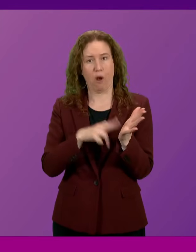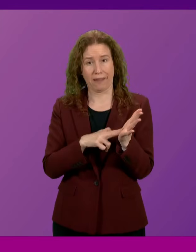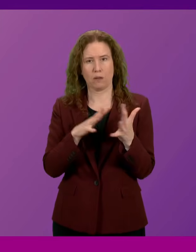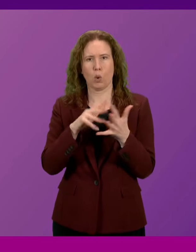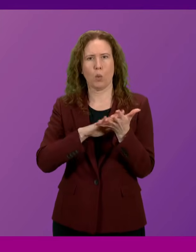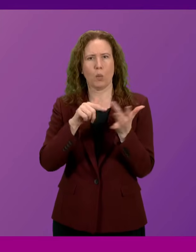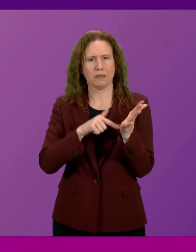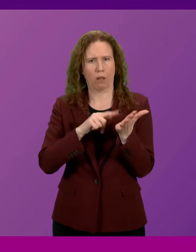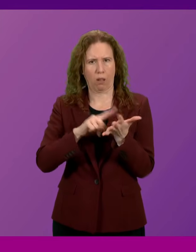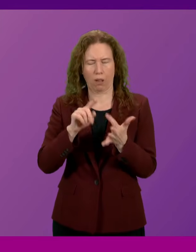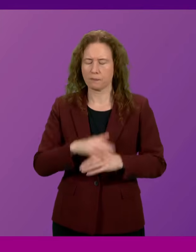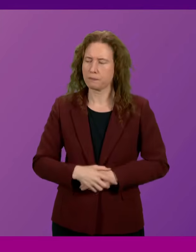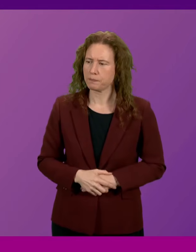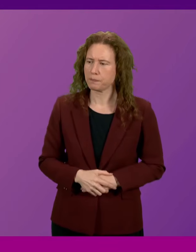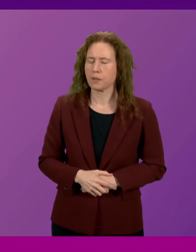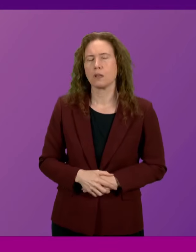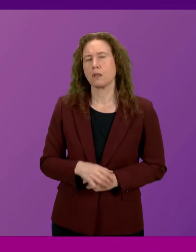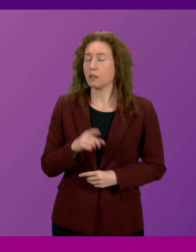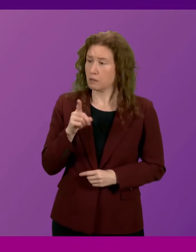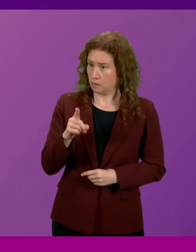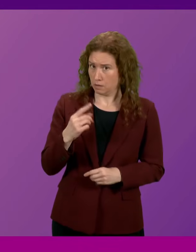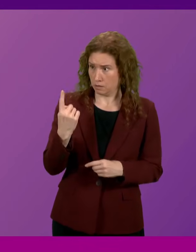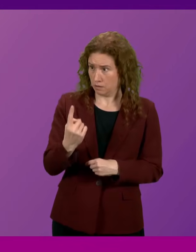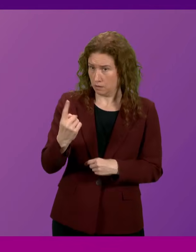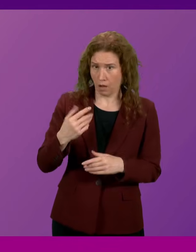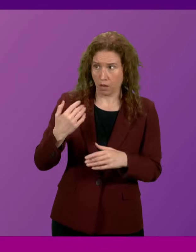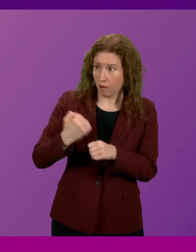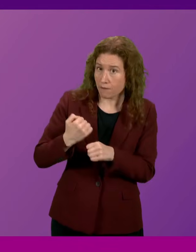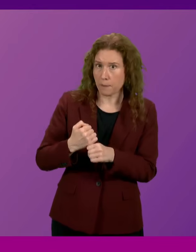To ask the First Minister what urgent steps the Scottish Government is taking in response to